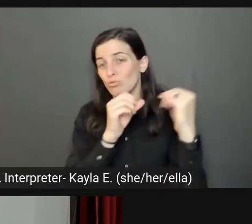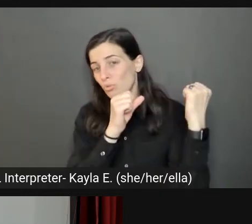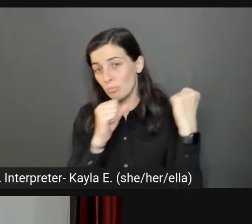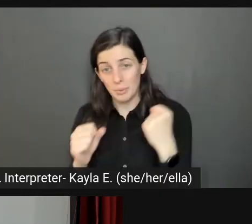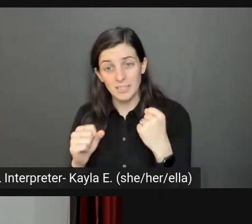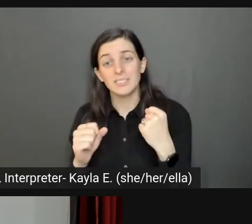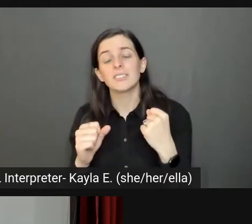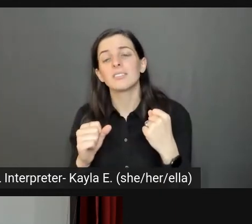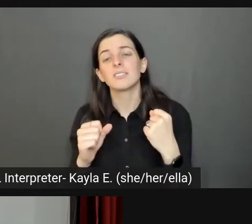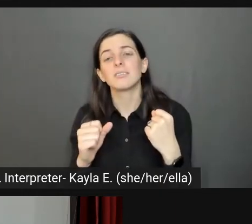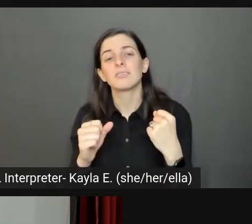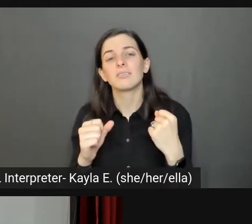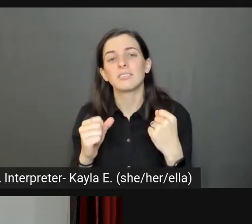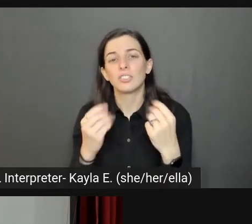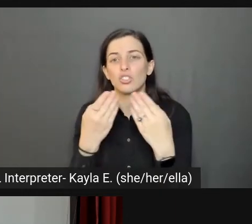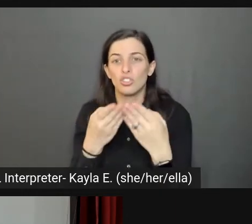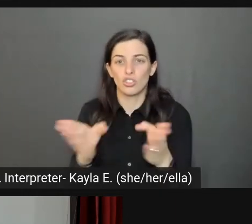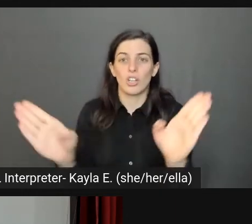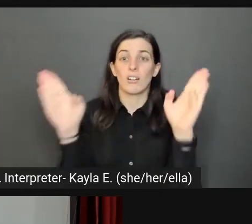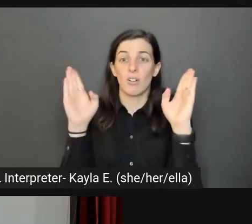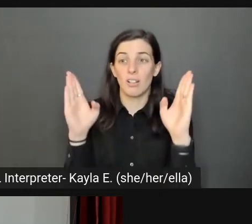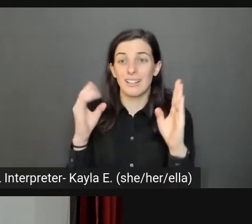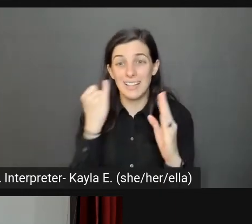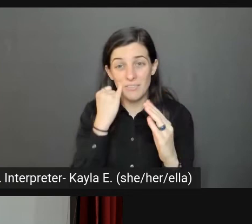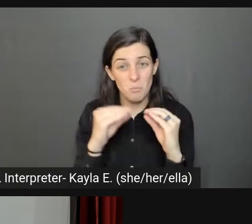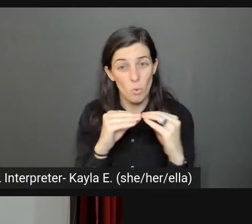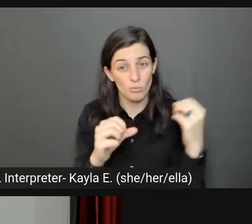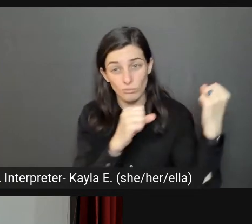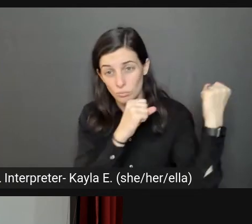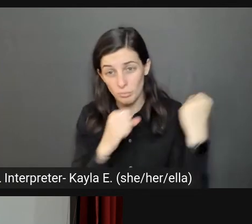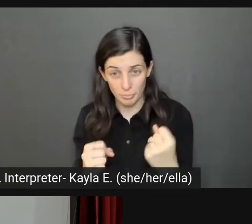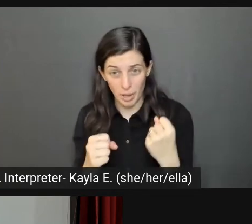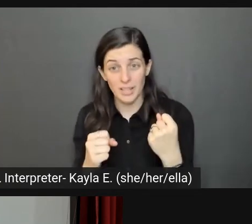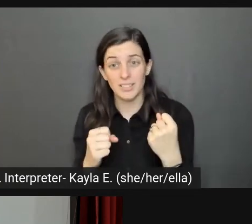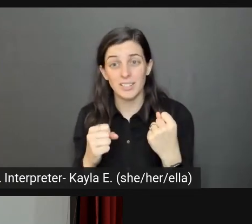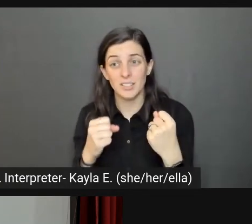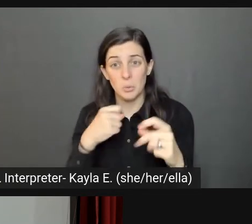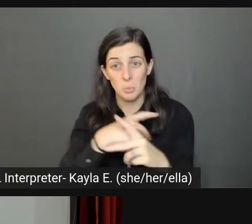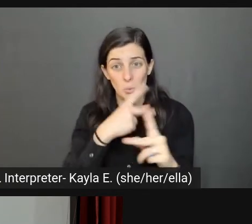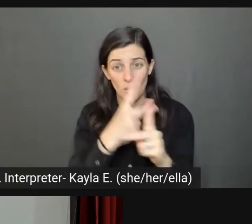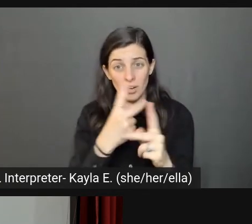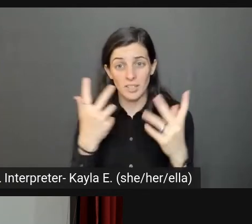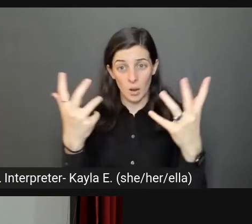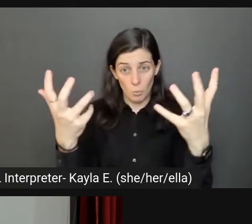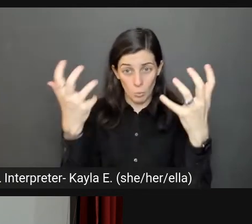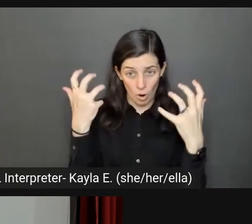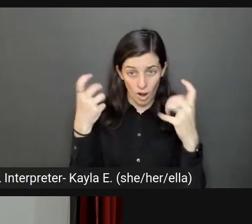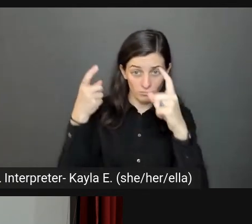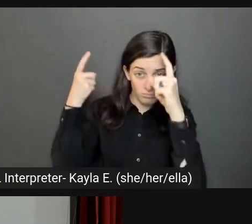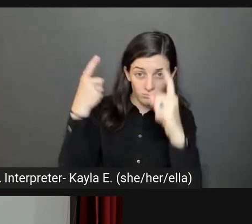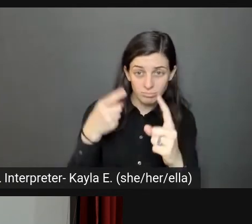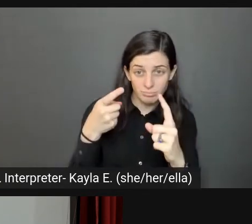from a very general perspective, the product that I'm trying to develop will be and you can cover your grounds,